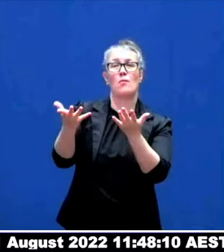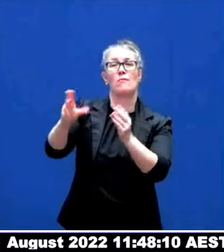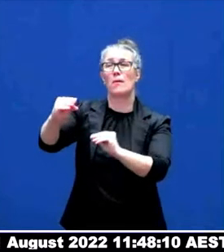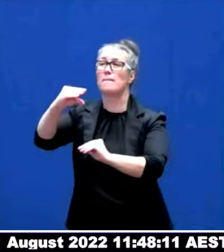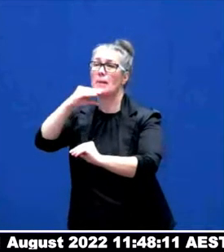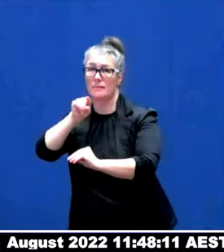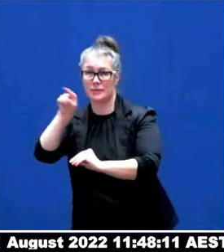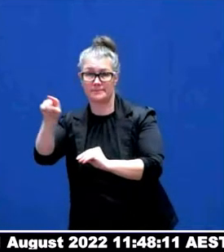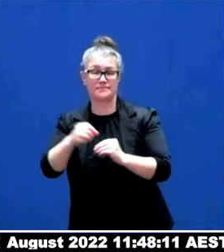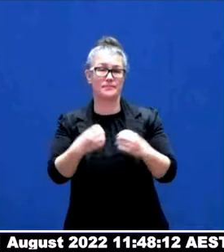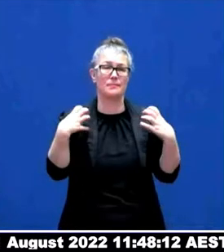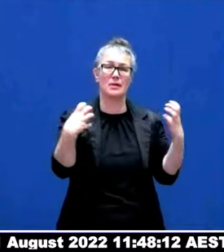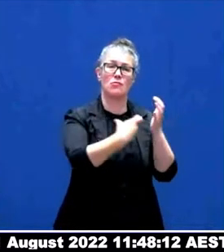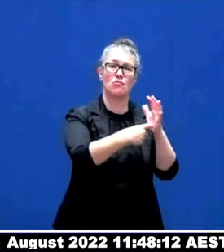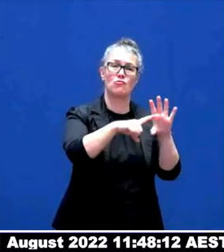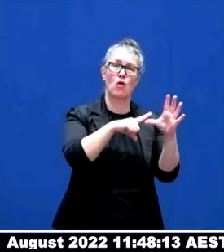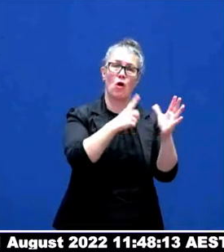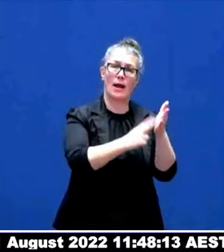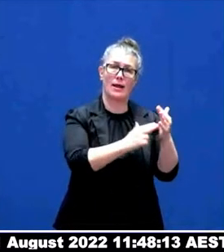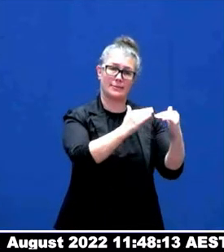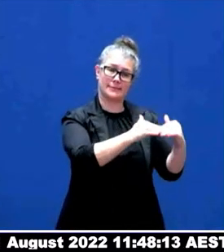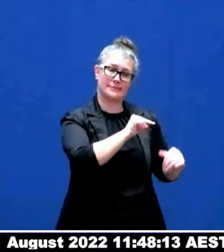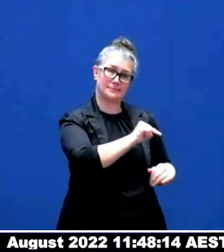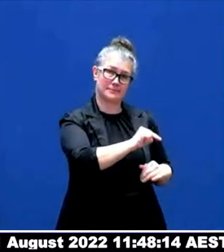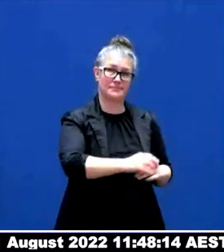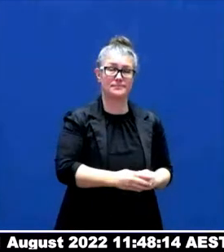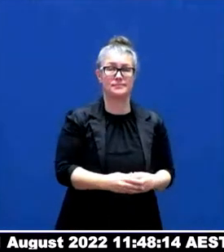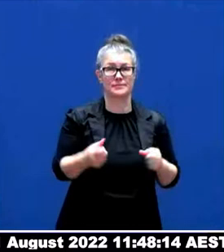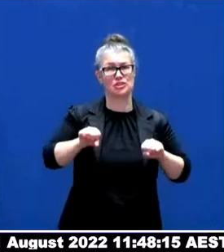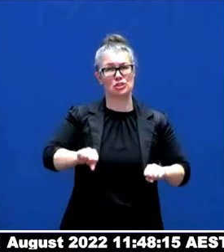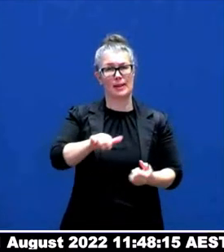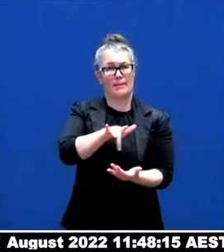Commissioner Ryan is on my left, and I'm the Chair of the Royal Commission.